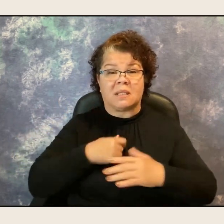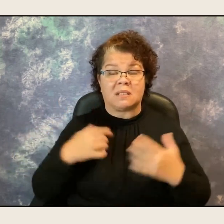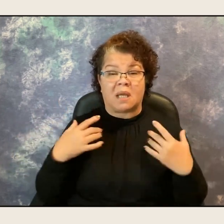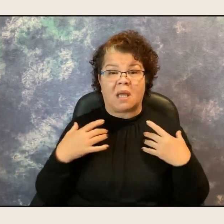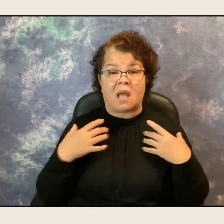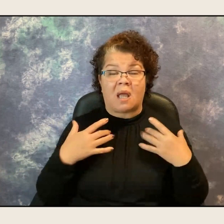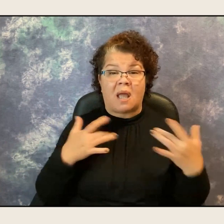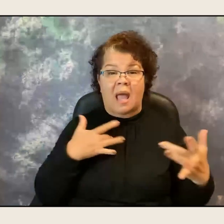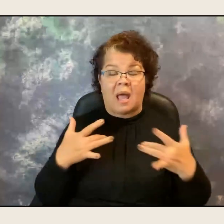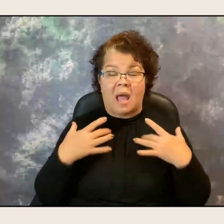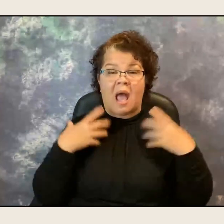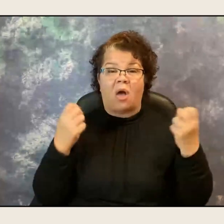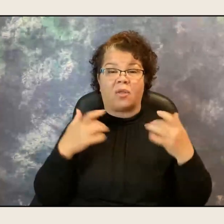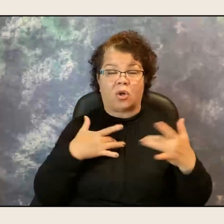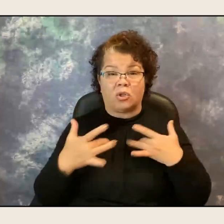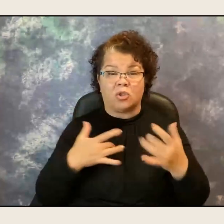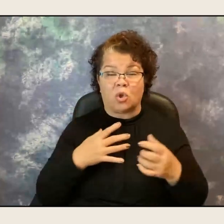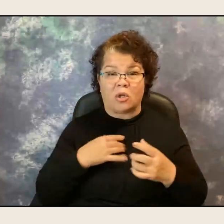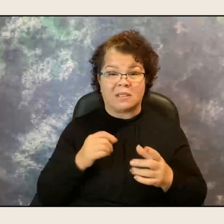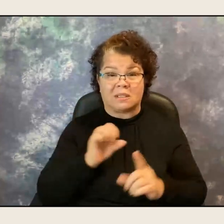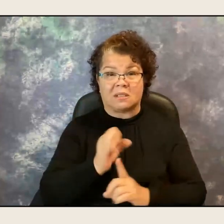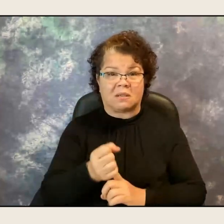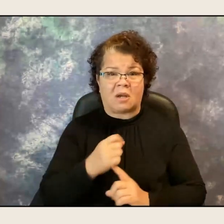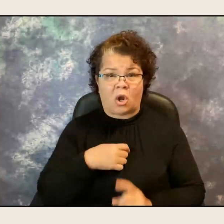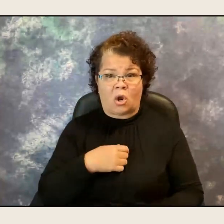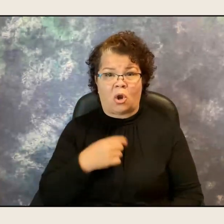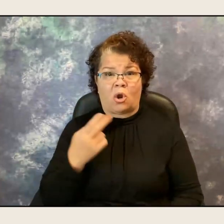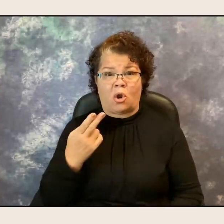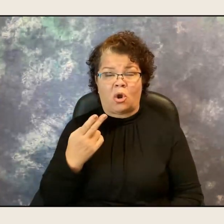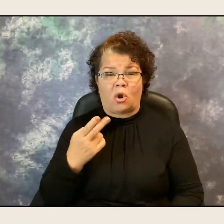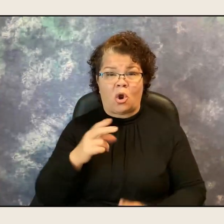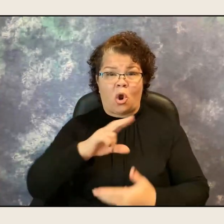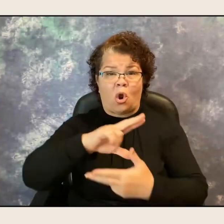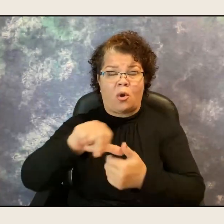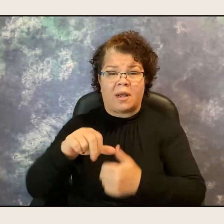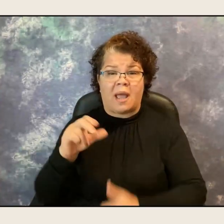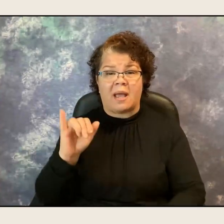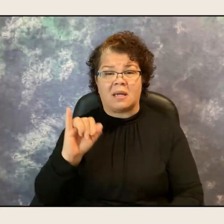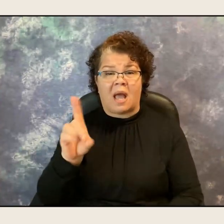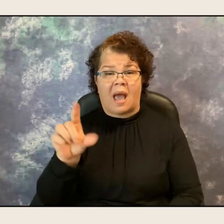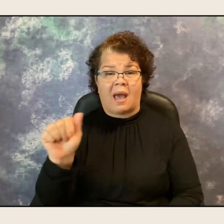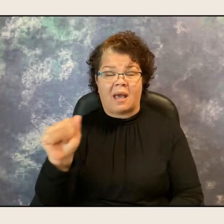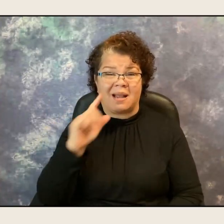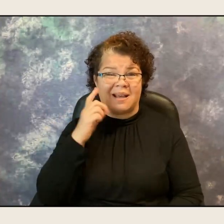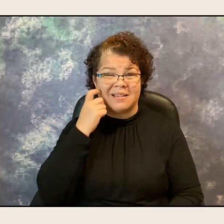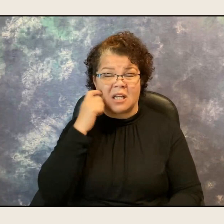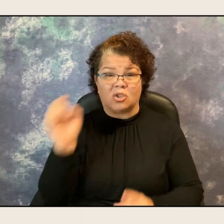Hurricane Ida that just impacted Alabama, Mississippi, Louisiana.